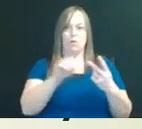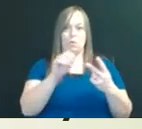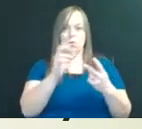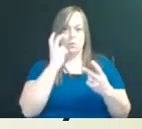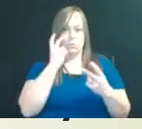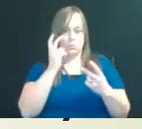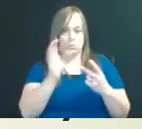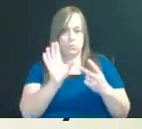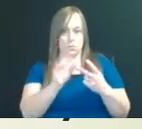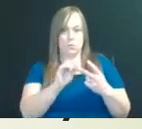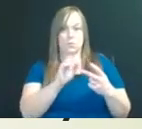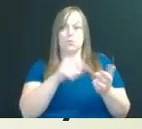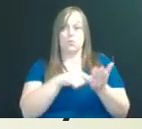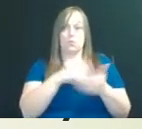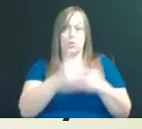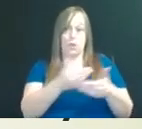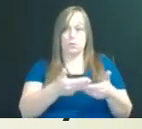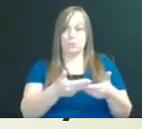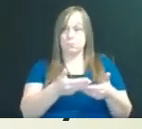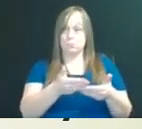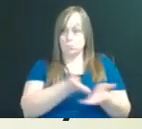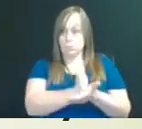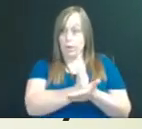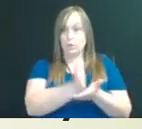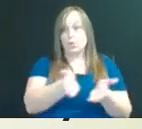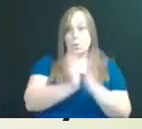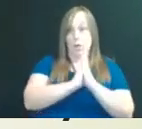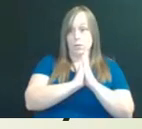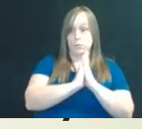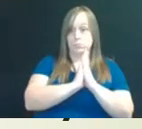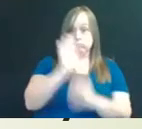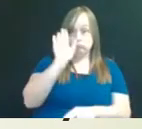and you can request due process within a 90 day period.